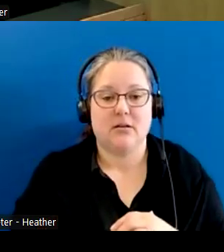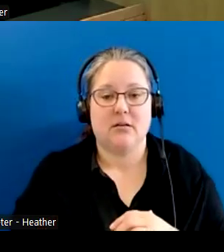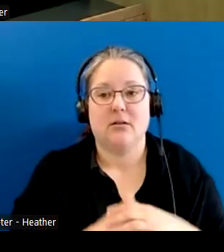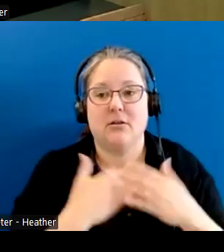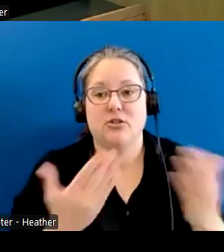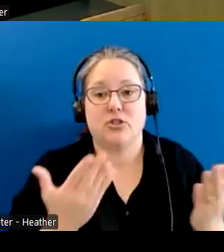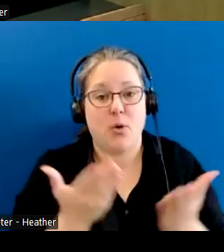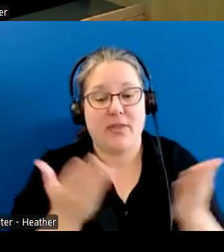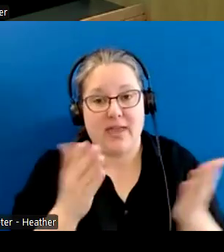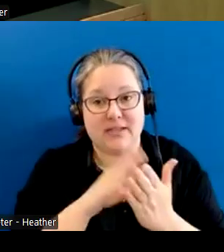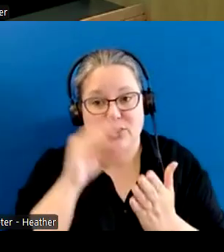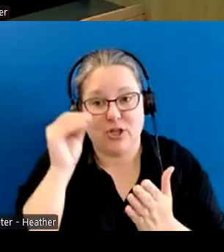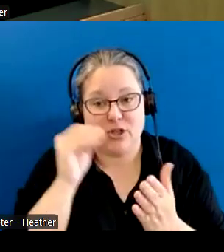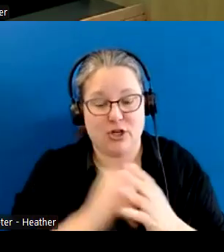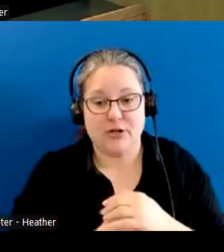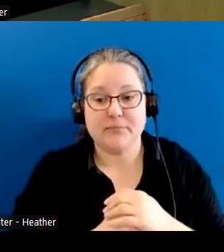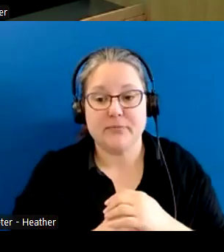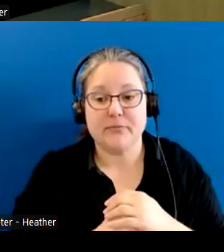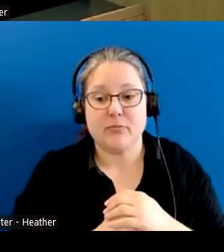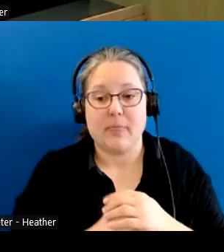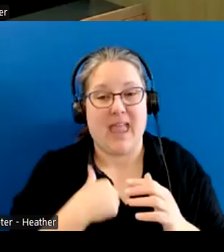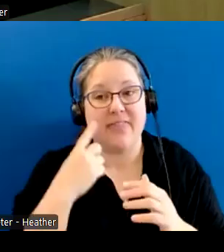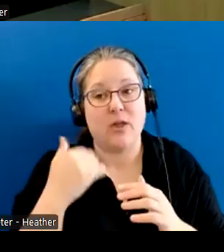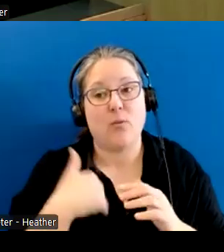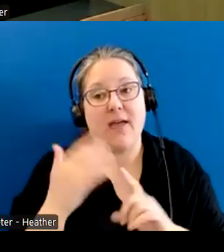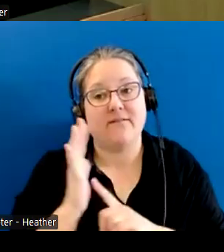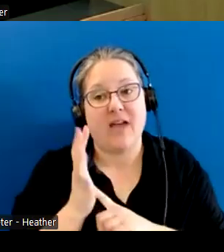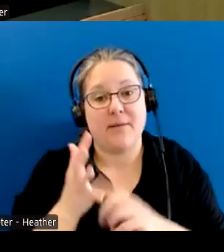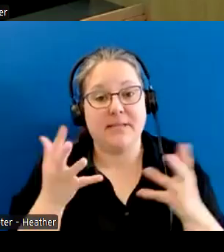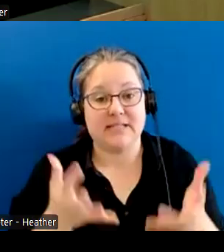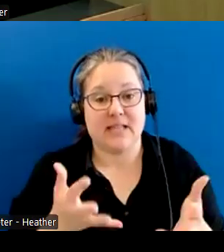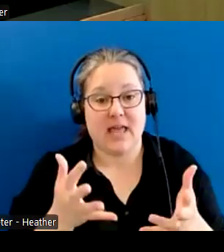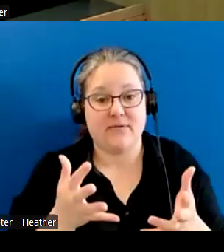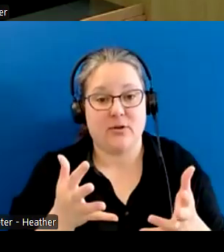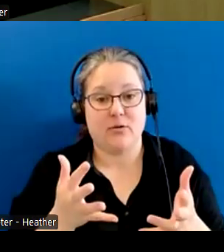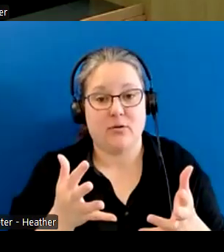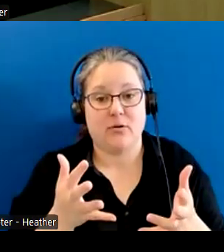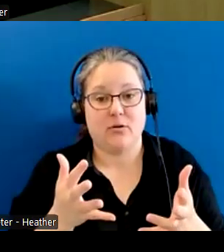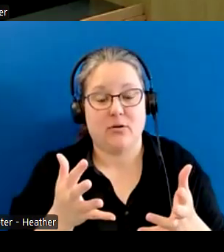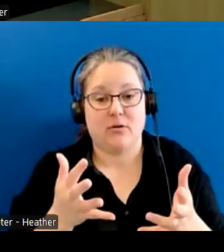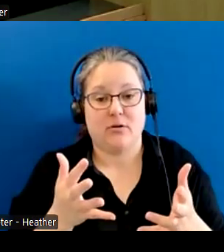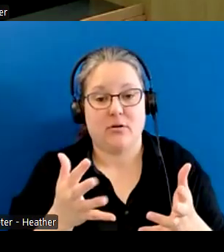so takeaways and I think we have five minutes left. So, what I'm going to do is just um cut